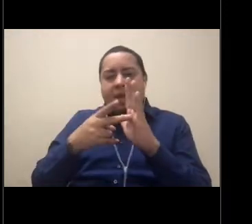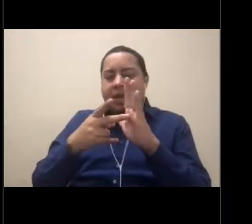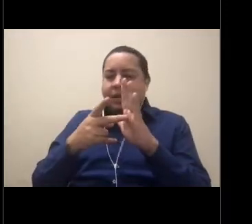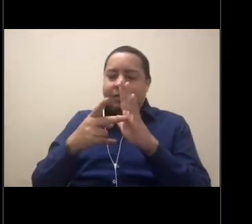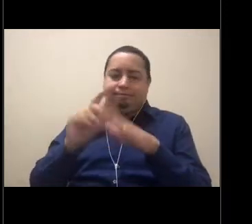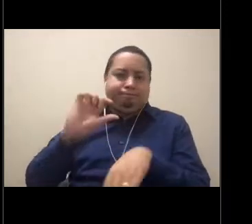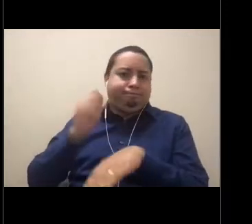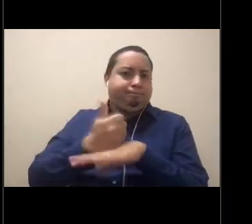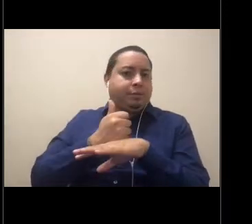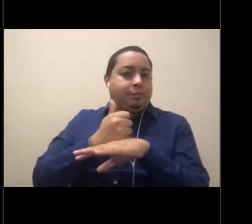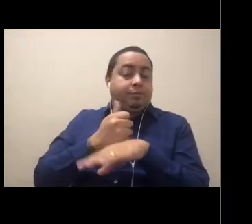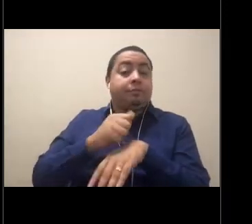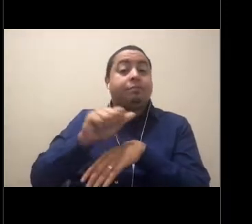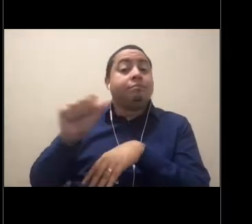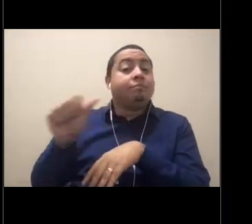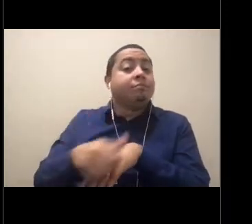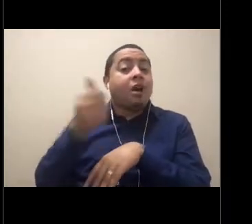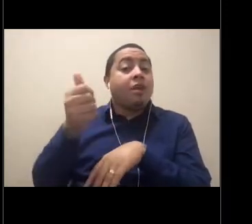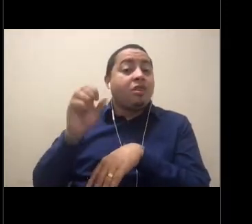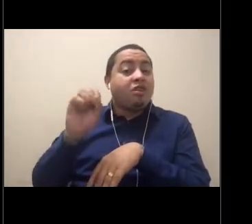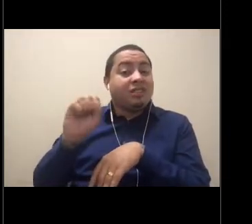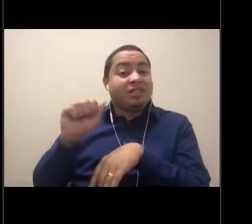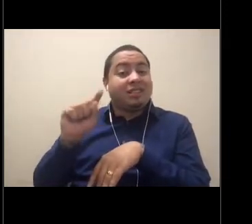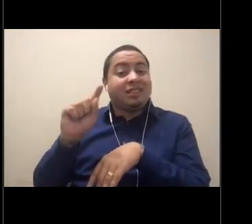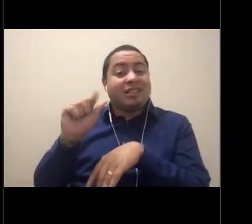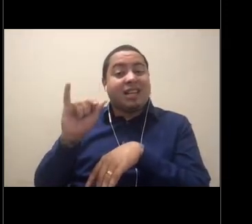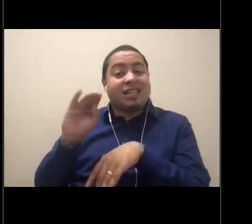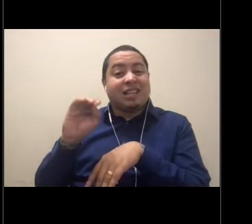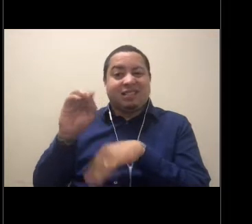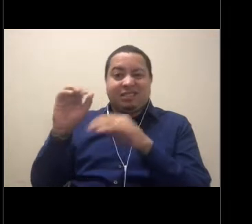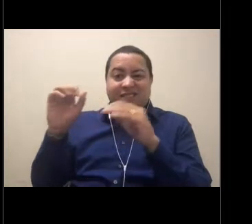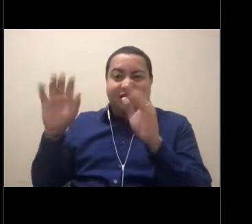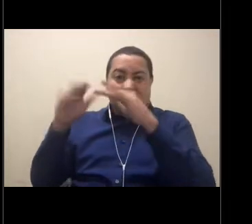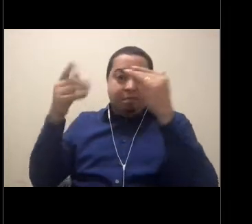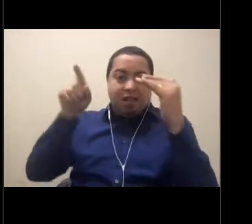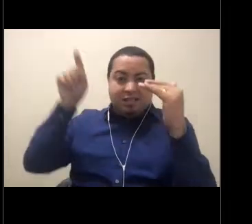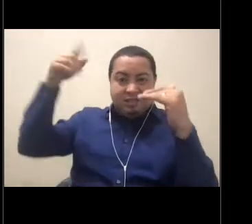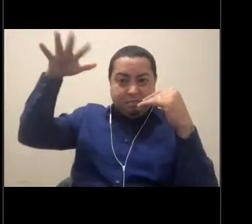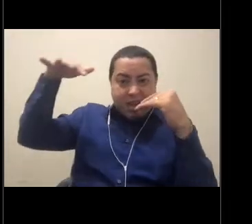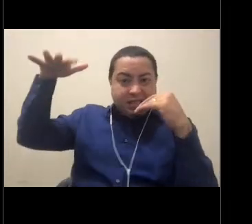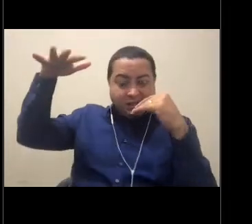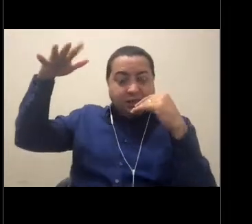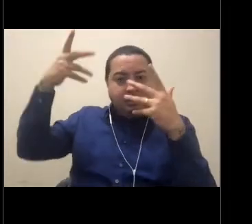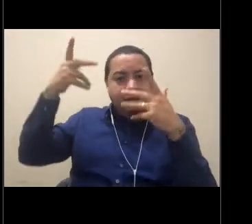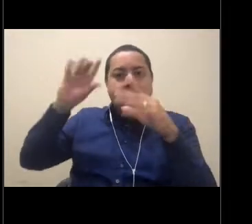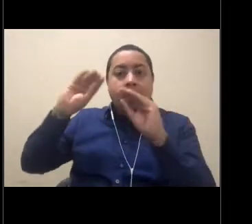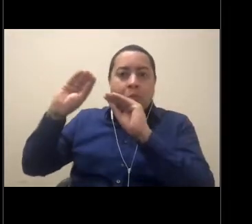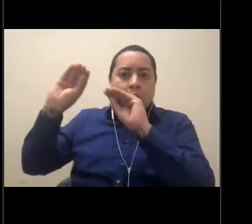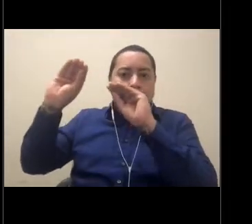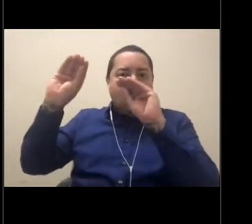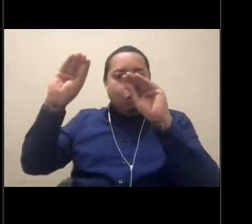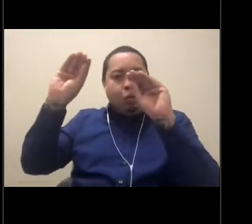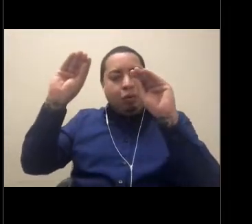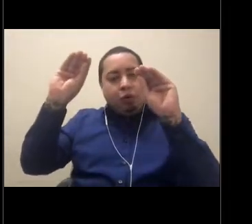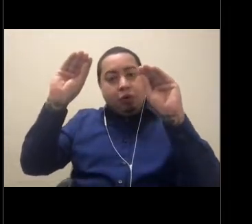Other satellites that are polar orbiting, they'll move across the sky and these antennas would track it and follow it, while it's receiving data